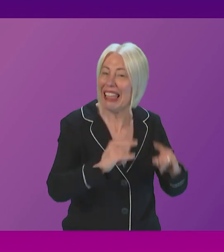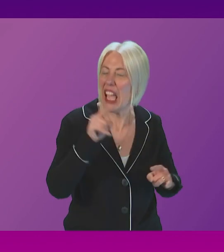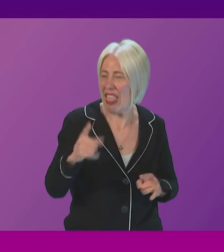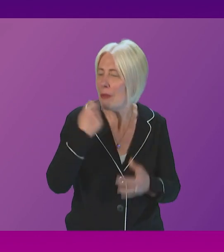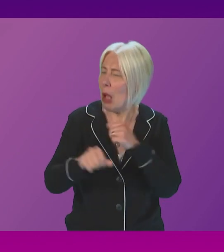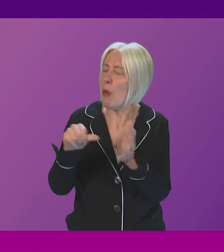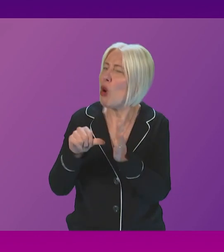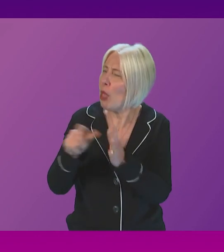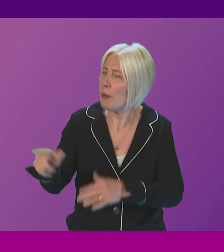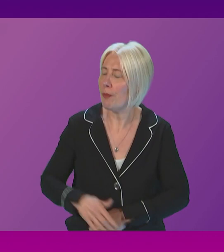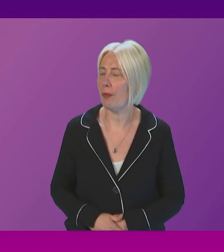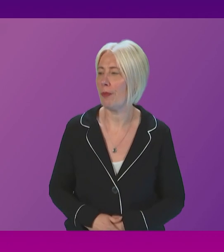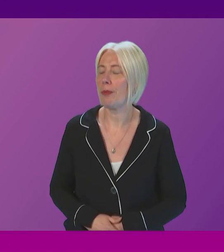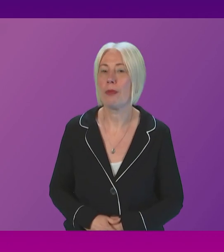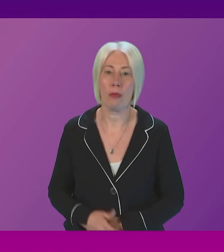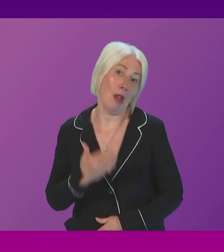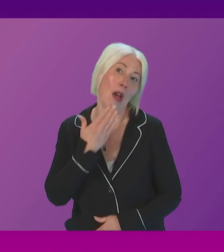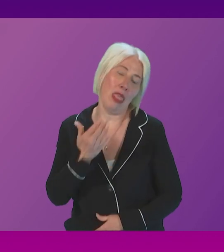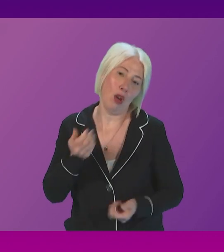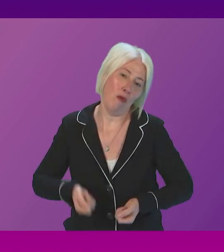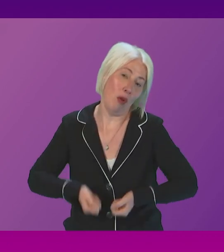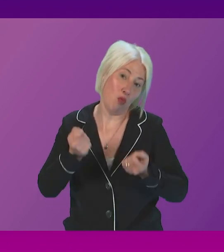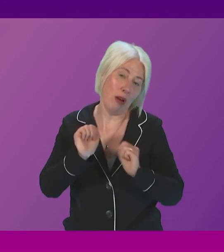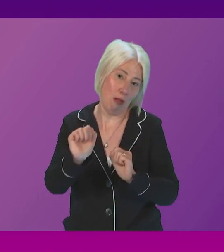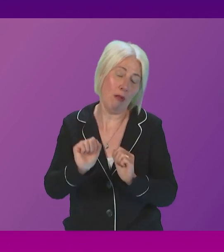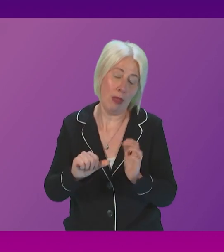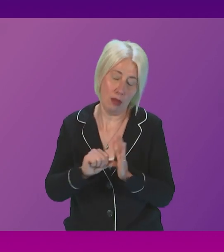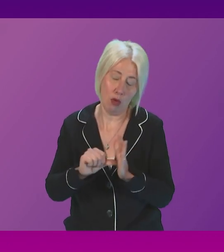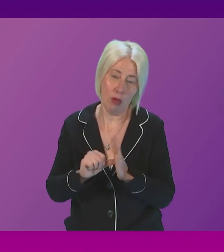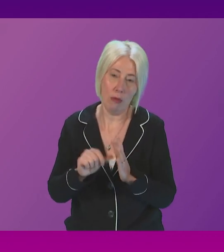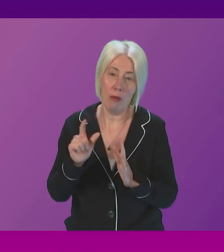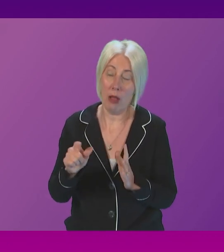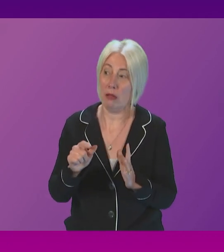I am grateful to Edward Mountain for raising the issue and for supporting the work that